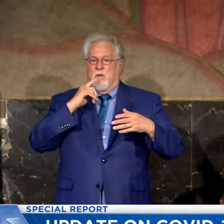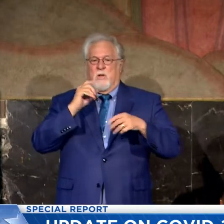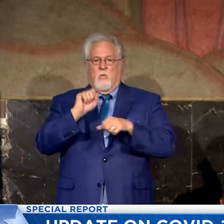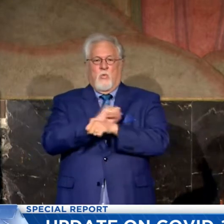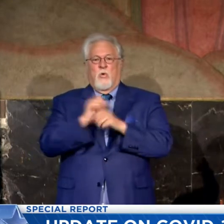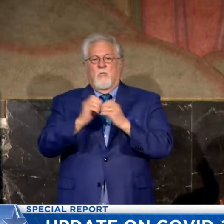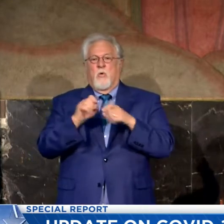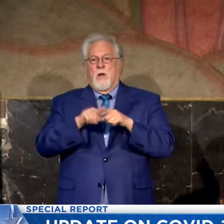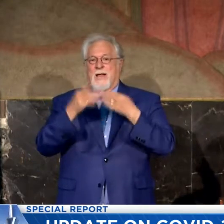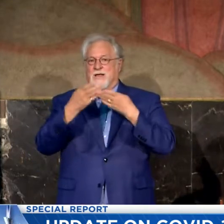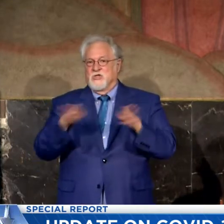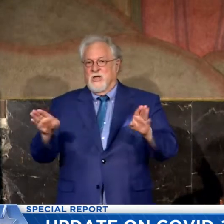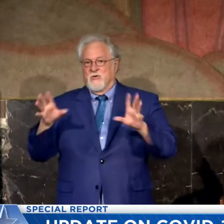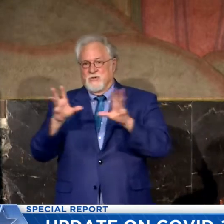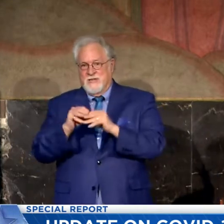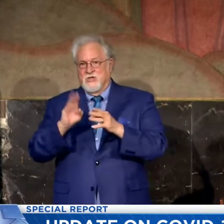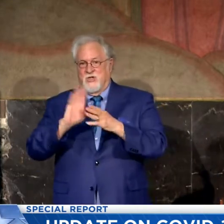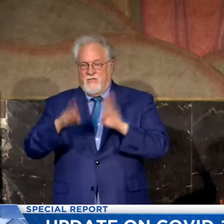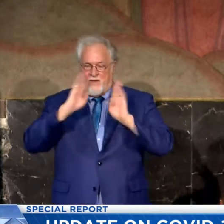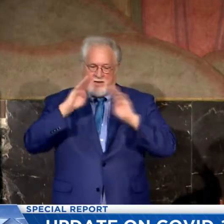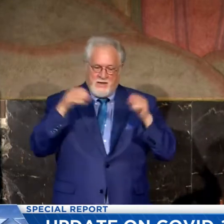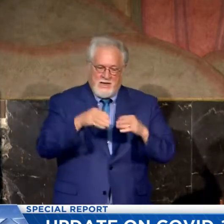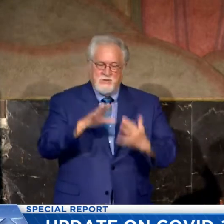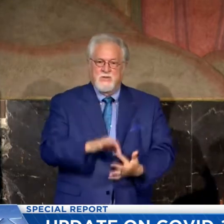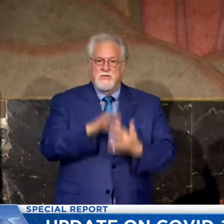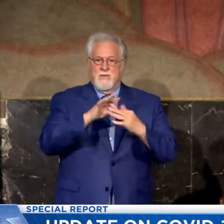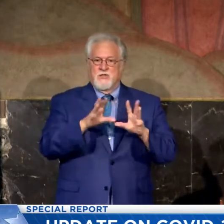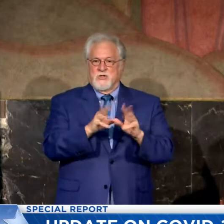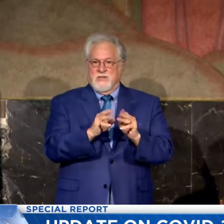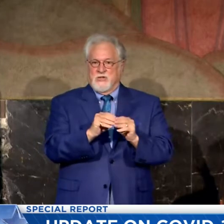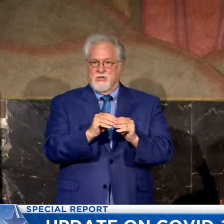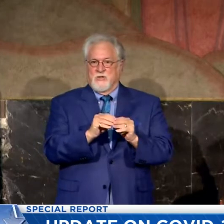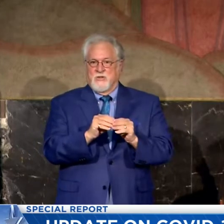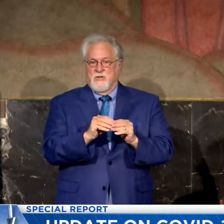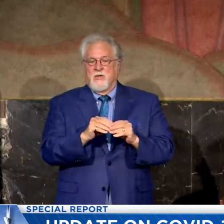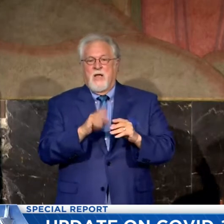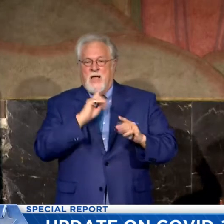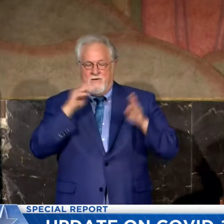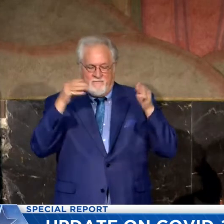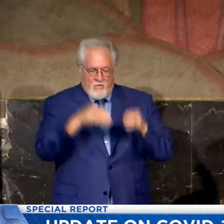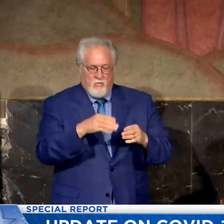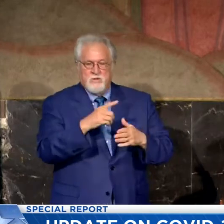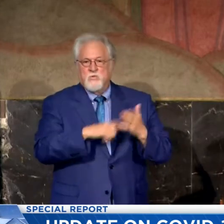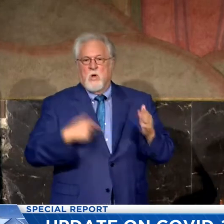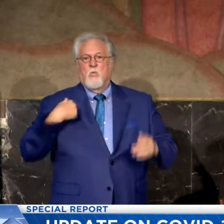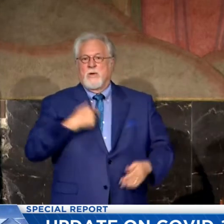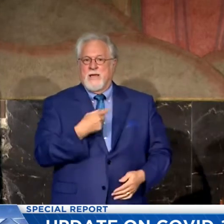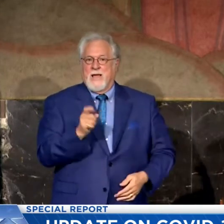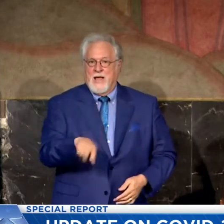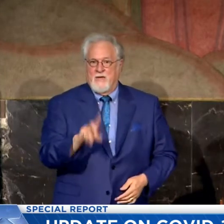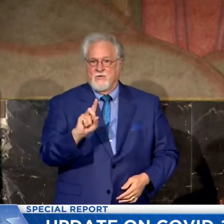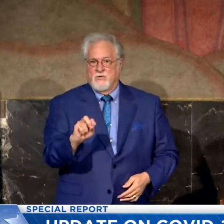THE CALL. I THINK IT WILL OPERATE MORE AS A GENERAL SESSION RATHER THAN A